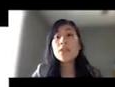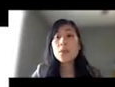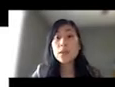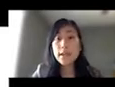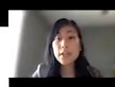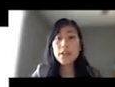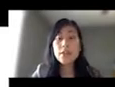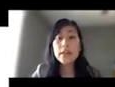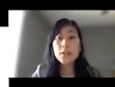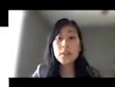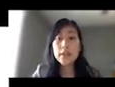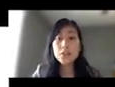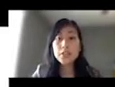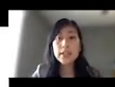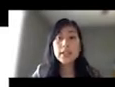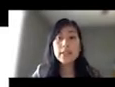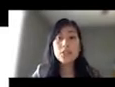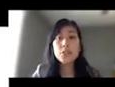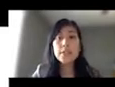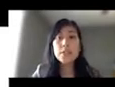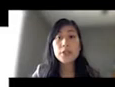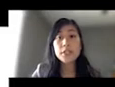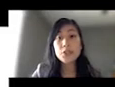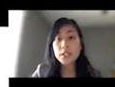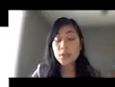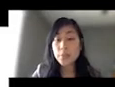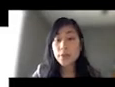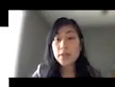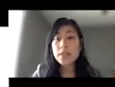So a lack of healthy boundaries can lead to increased stress and burnout.